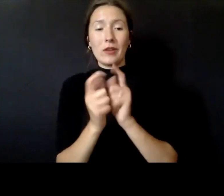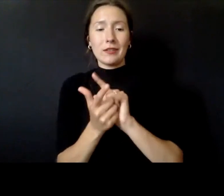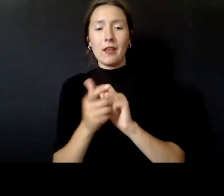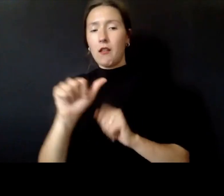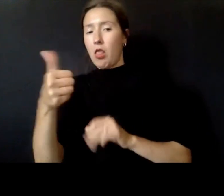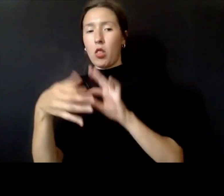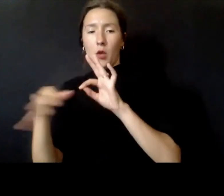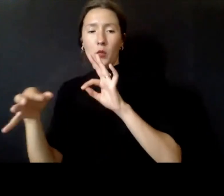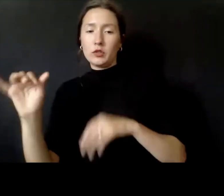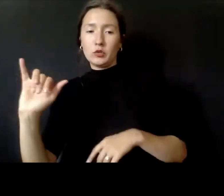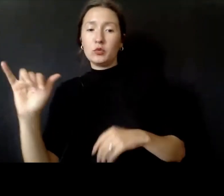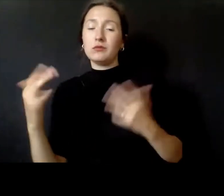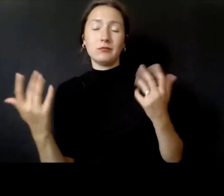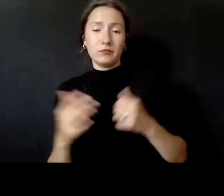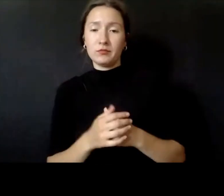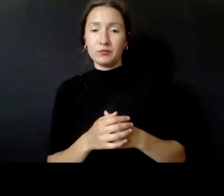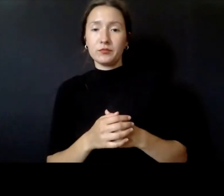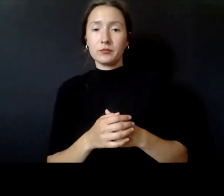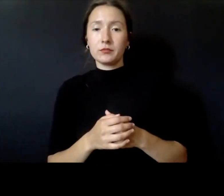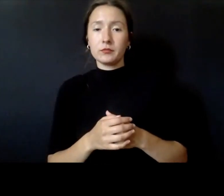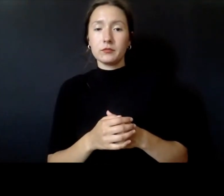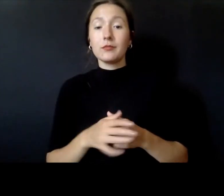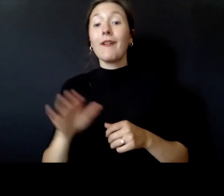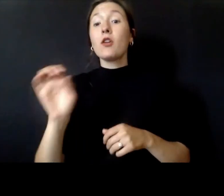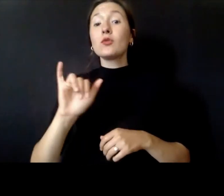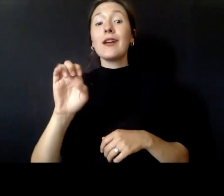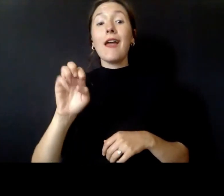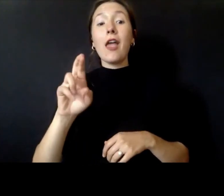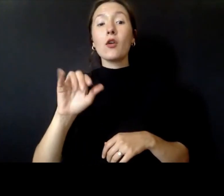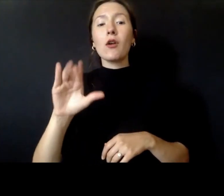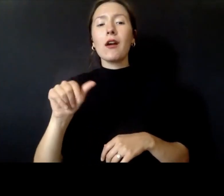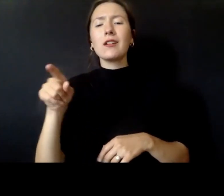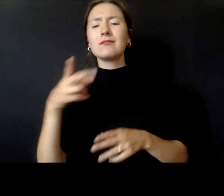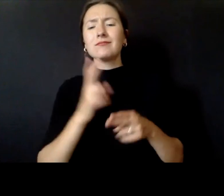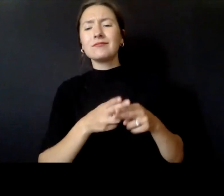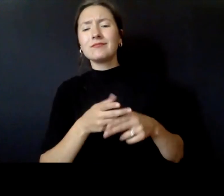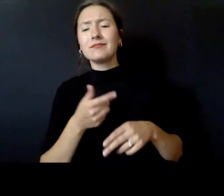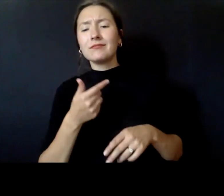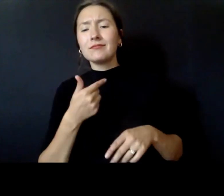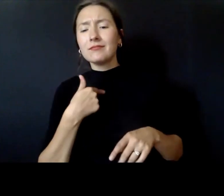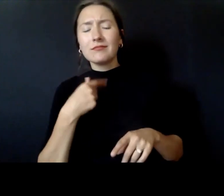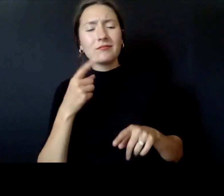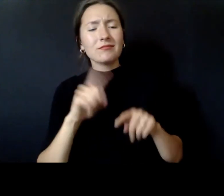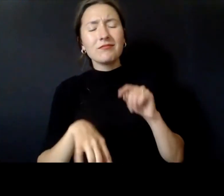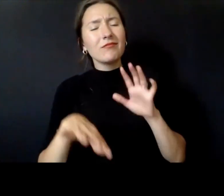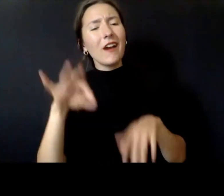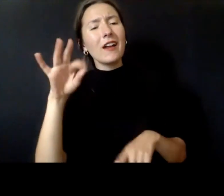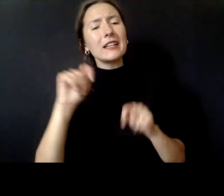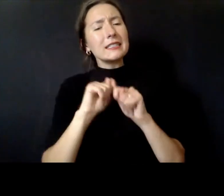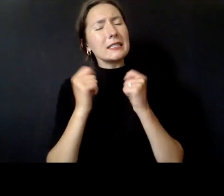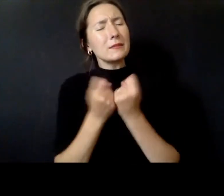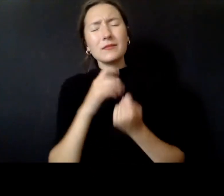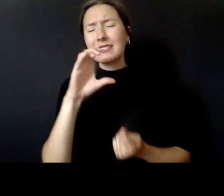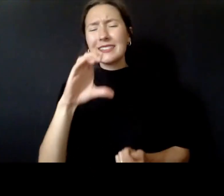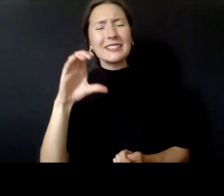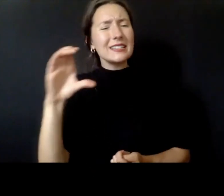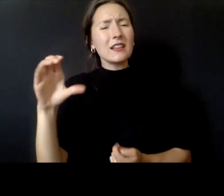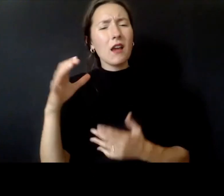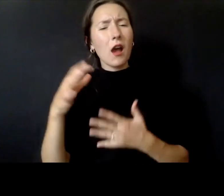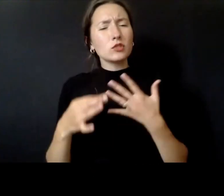she could not find the team's um cc options uh so it depends i believe on whether or not so i have